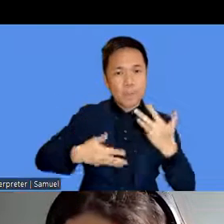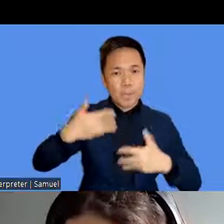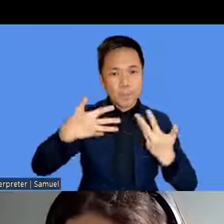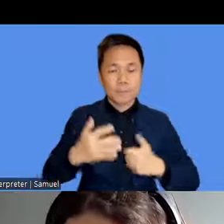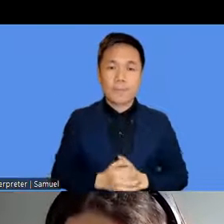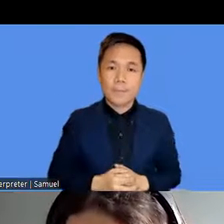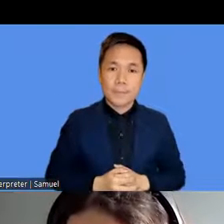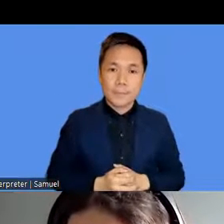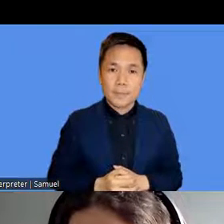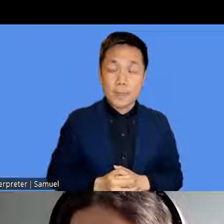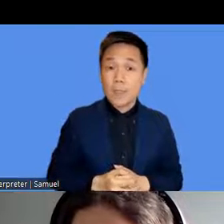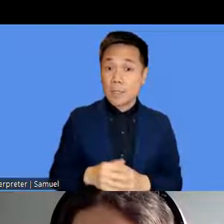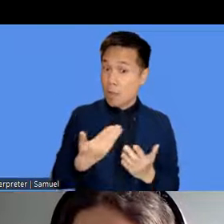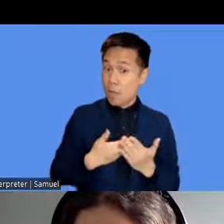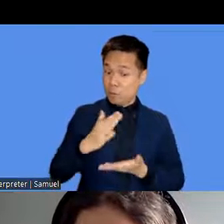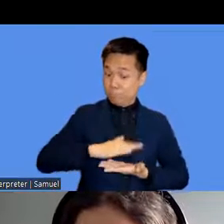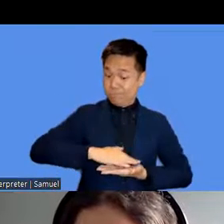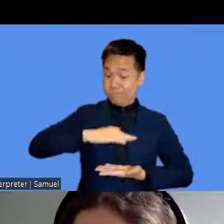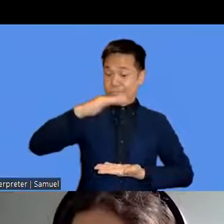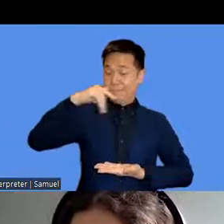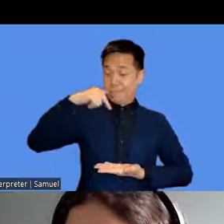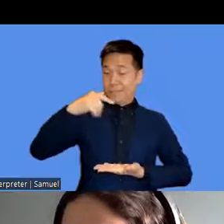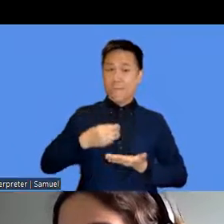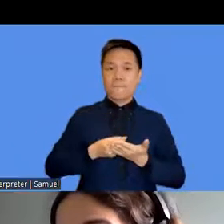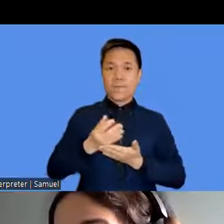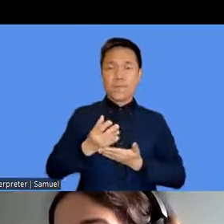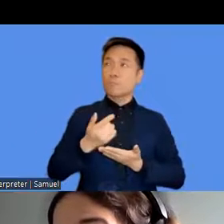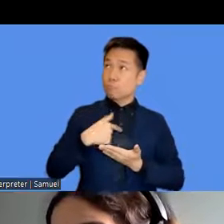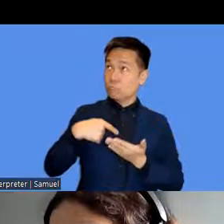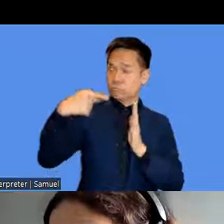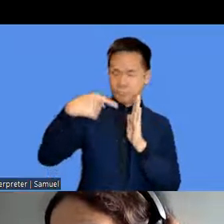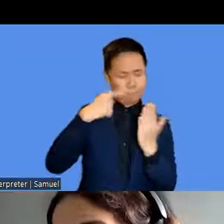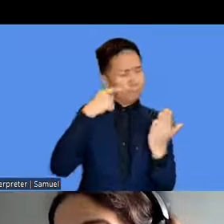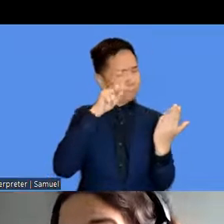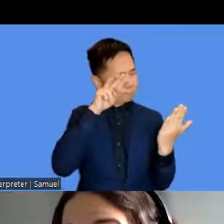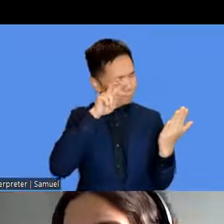their priorities and needs, it's of the utmost importance to fully represent, support, and